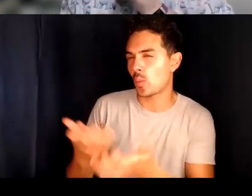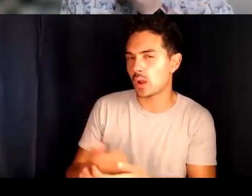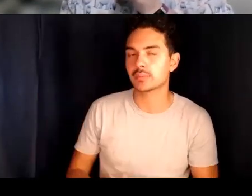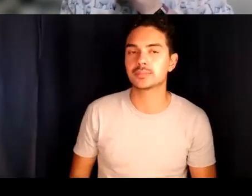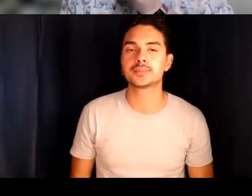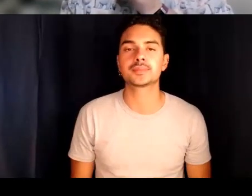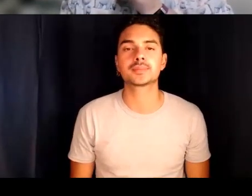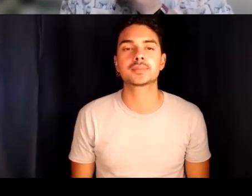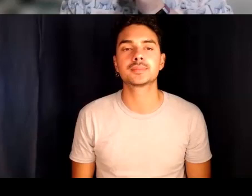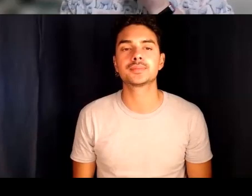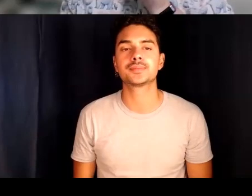All right.